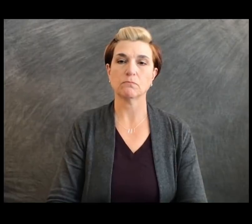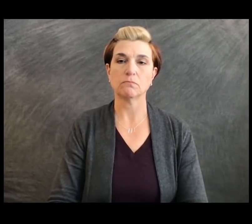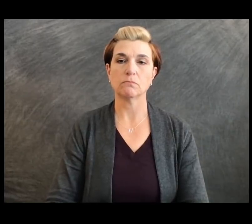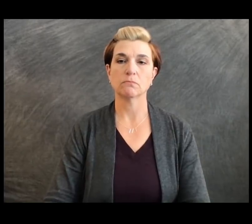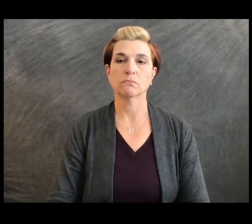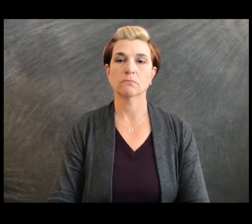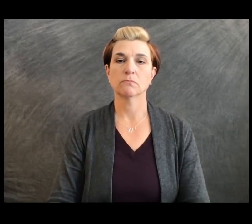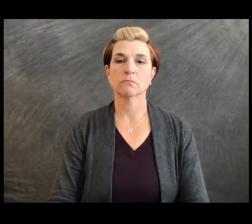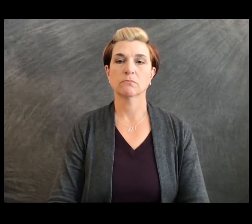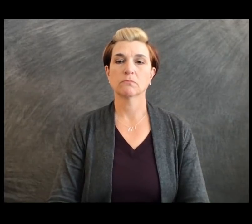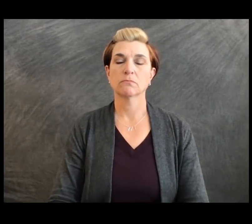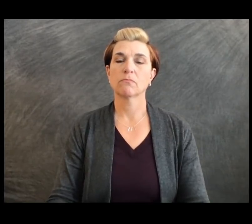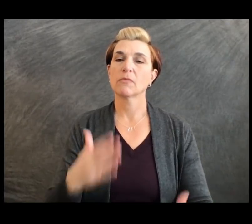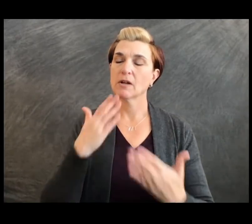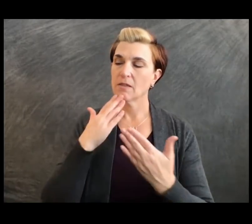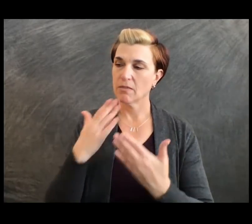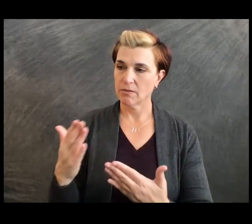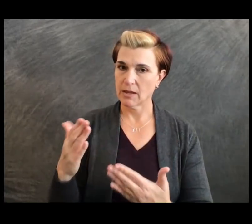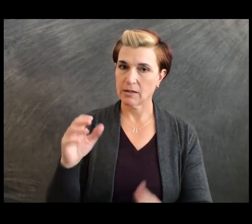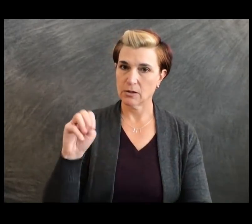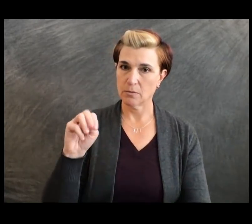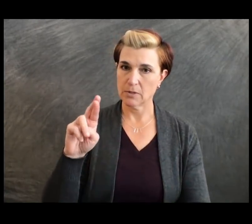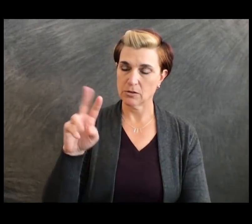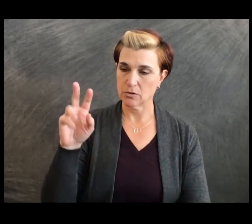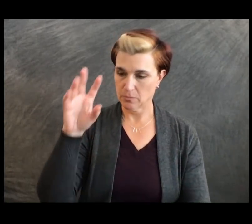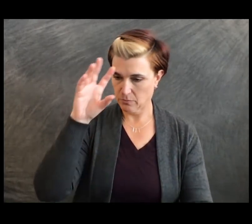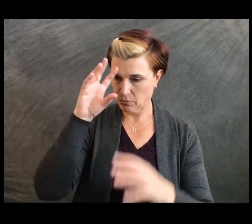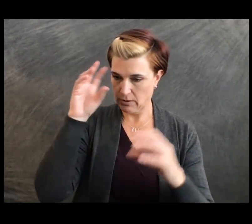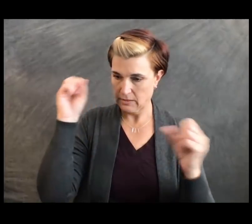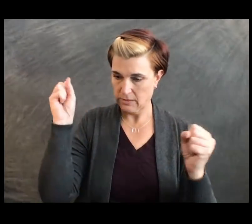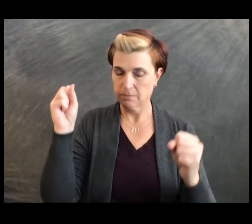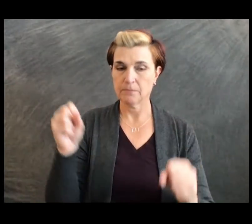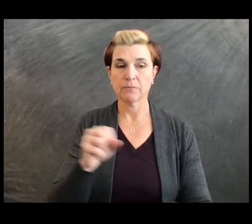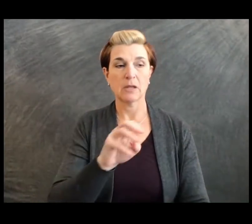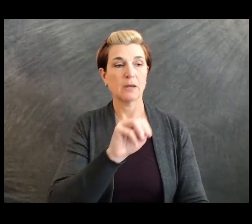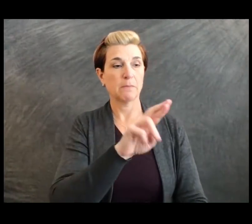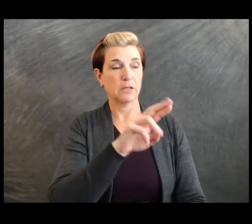mr. president and mr. vice president for your tireless leadership here I also